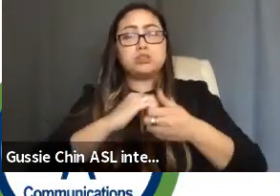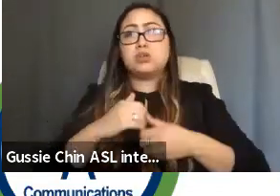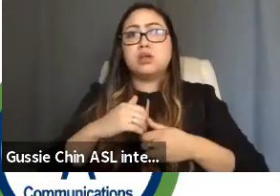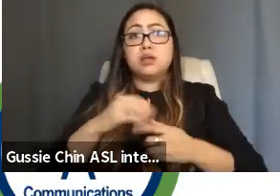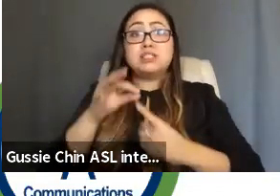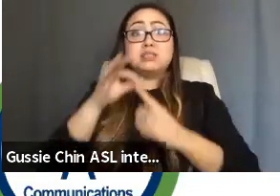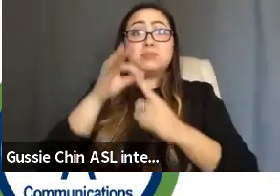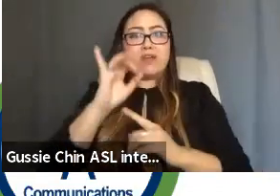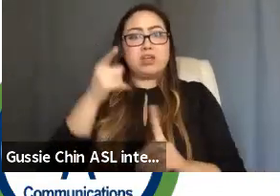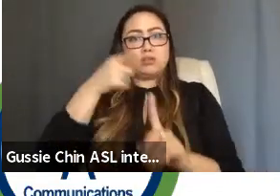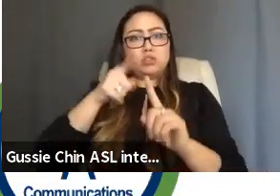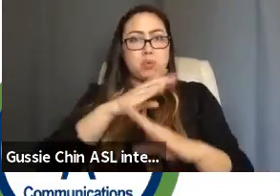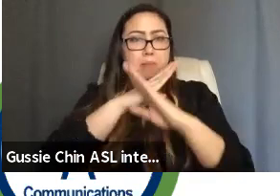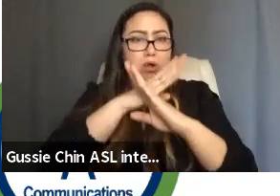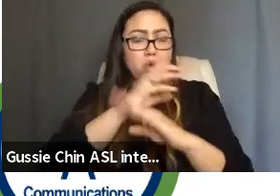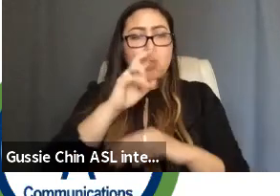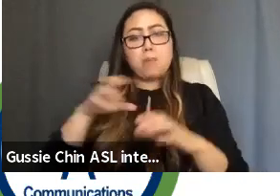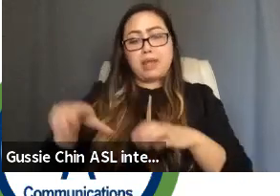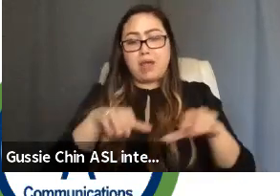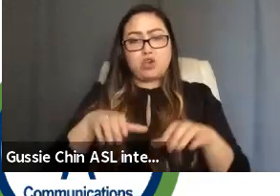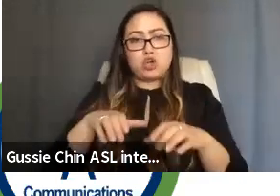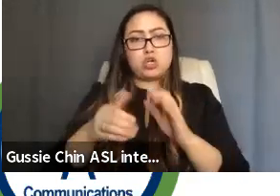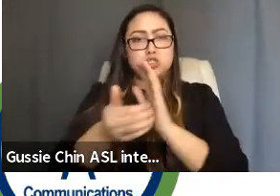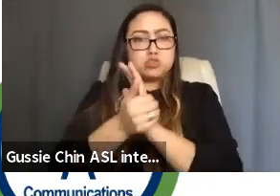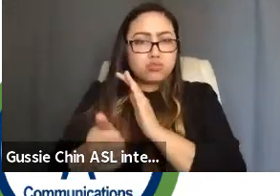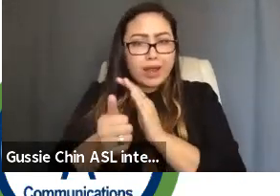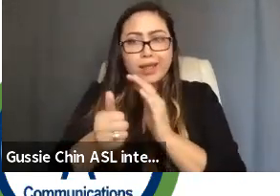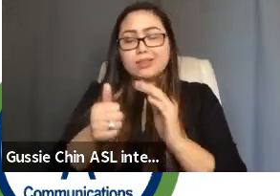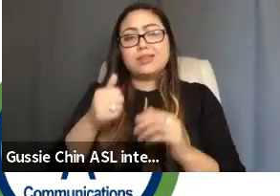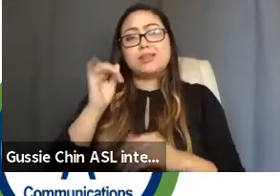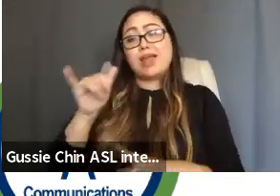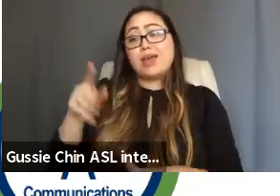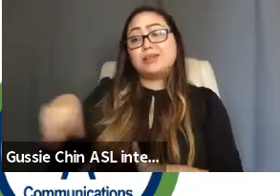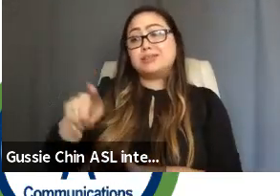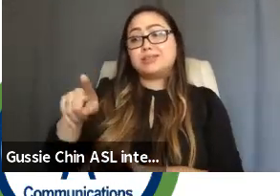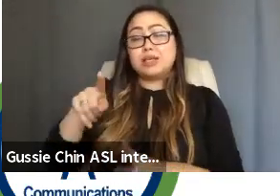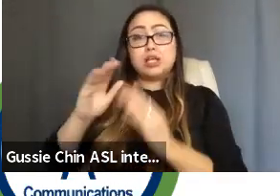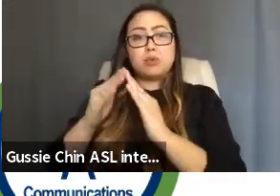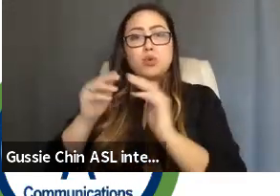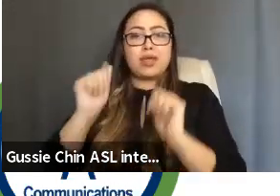but also behavioral strengths that communities might bring to the table. Our key partner in